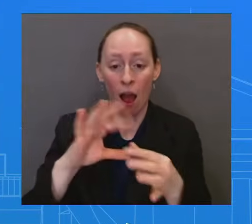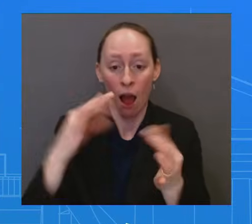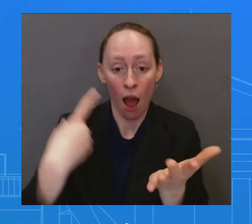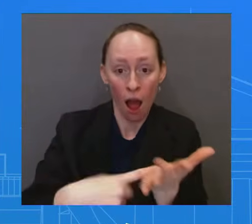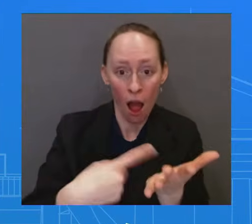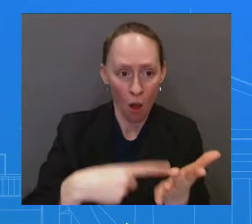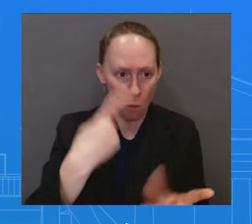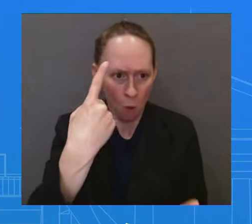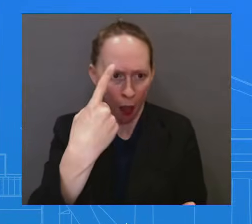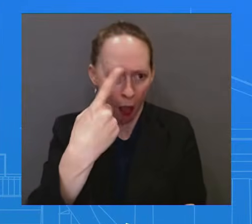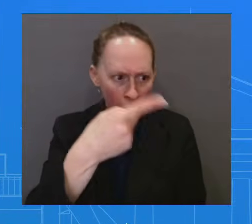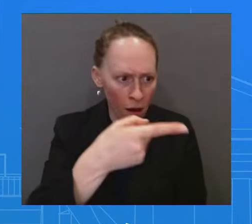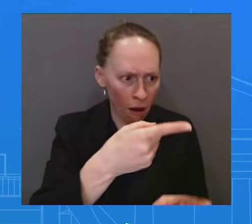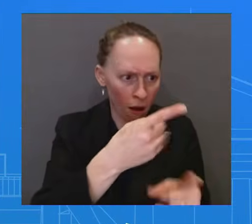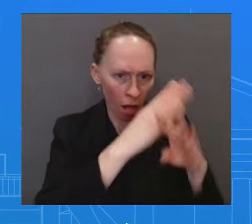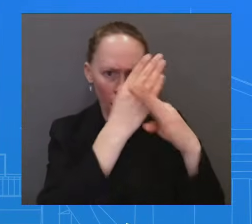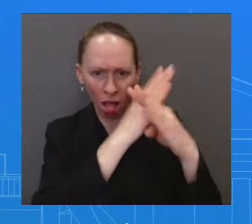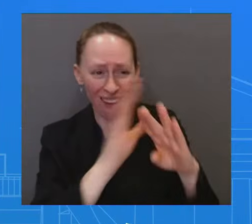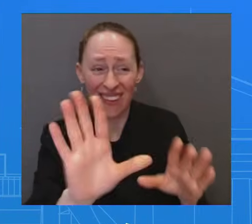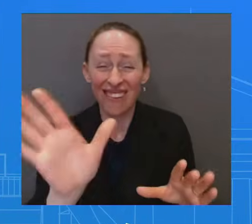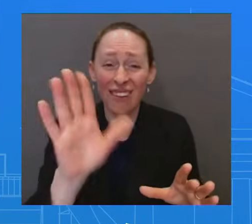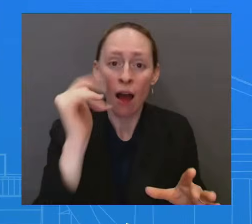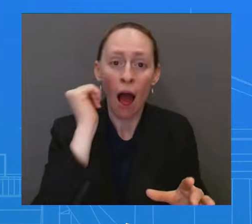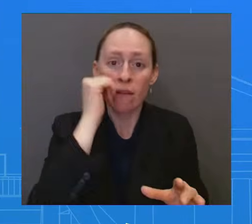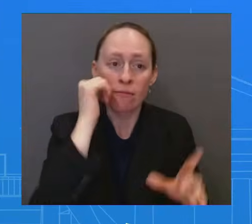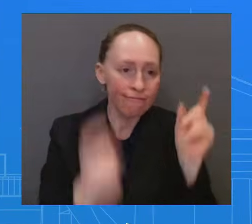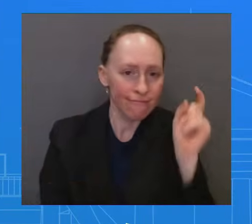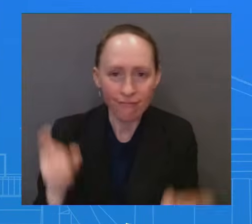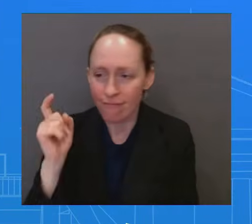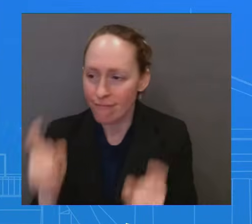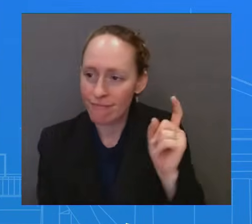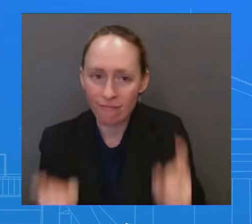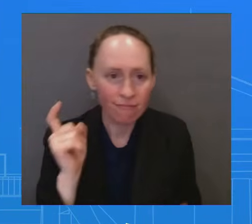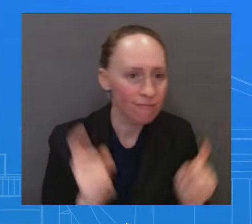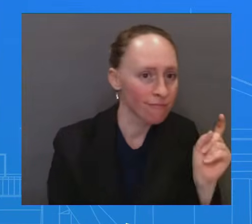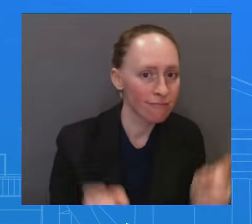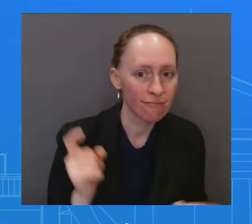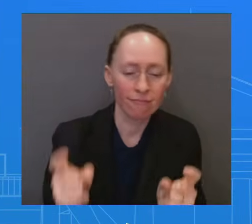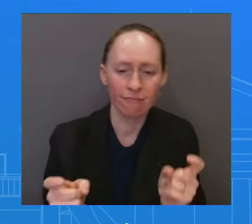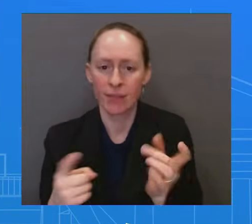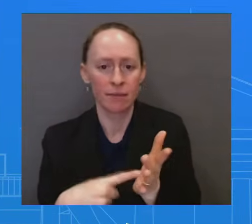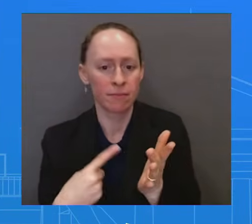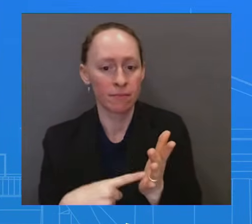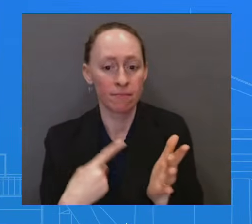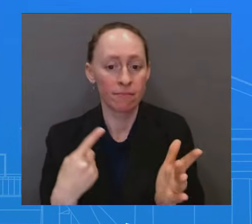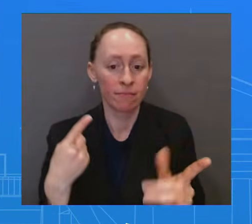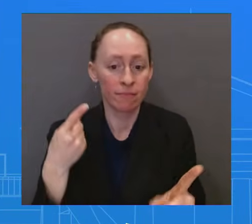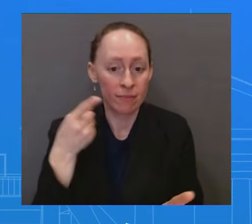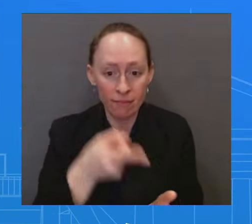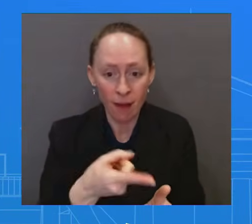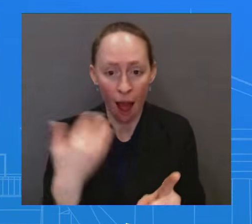the limits are on the end of it, where the -- the fighting is just making it harder to get trucks in. Some of it is the inspection regime